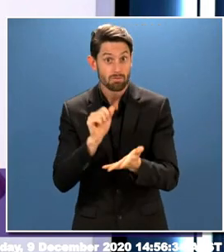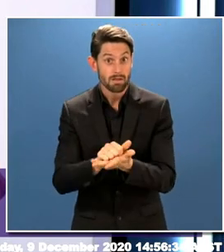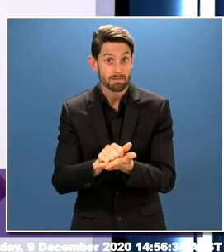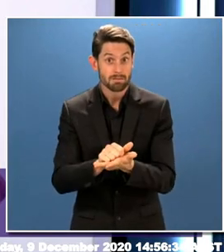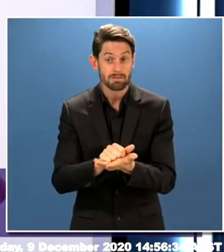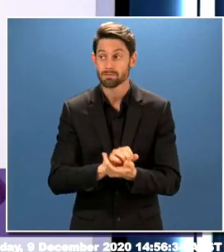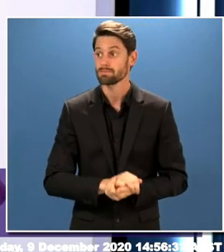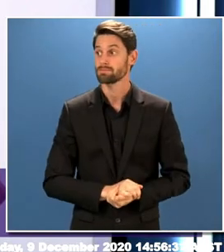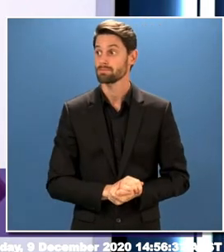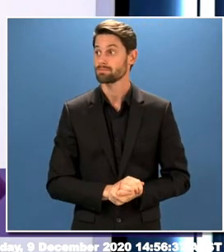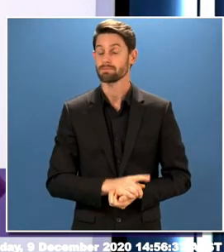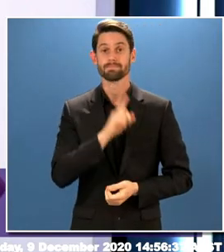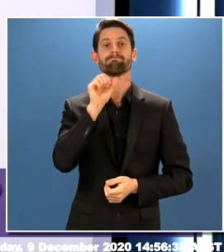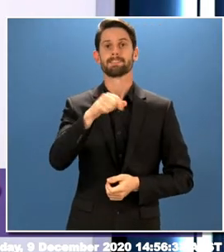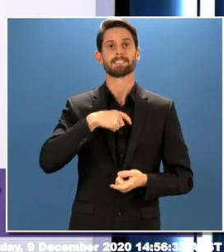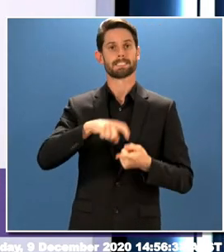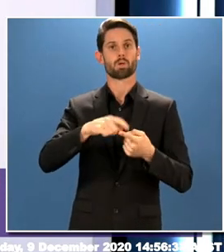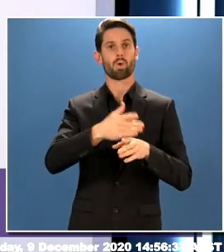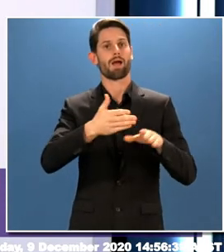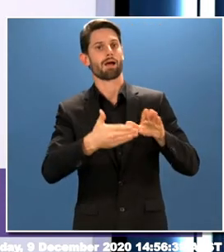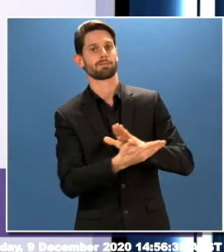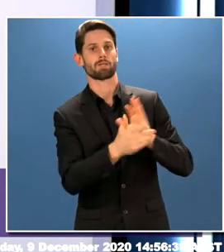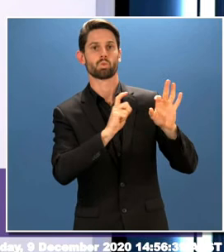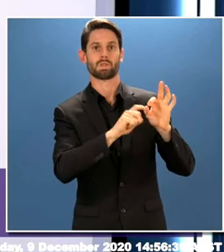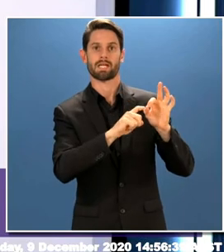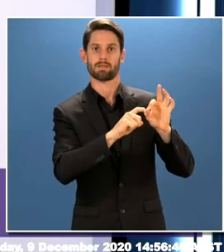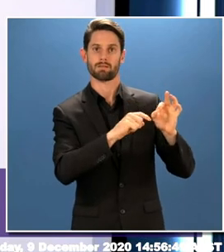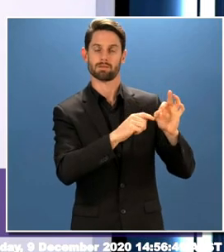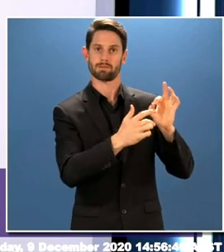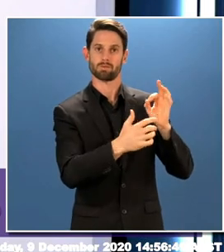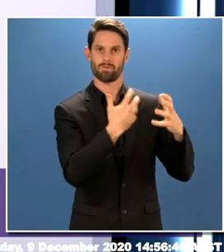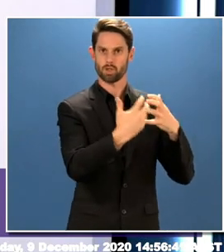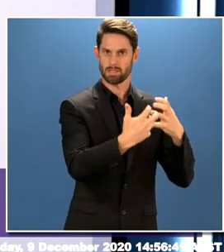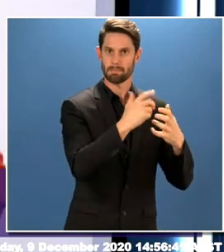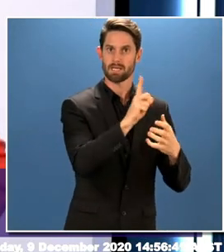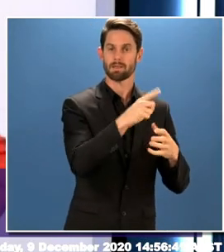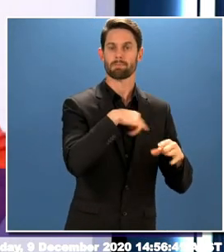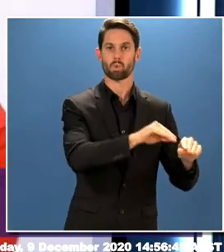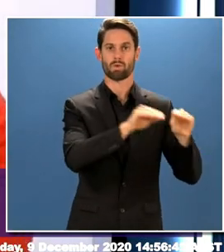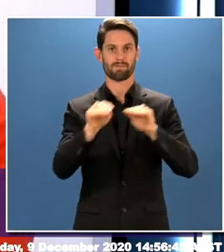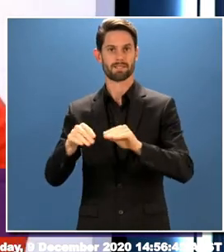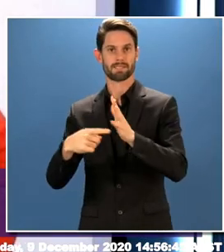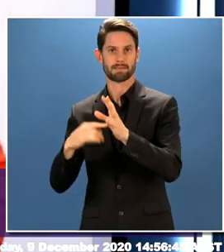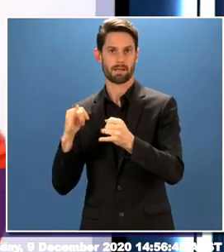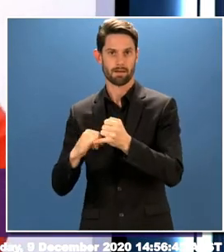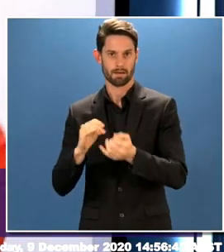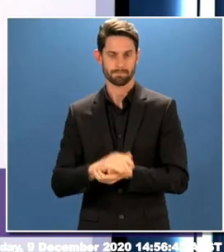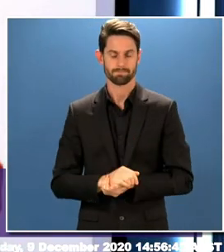Yeah, I'm still at QET, but yeah, just location changed. And you are a social scientist?